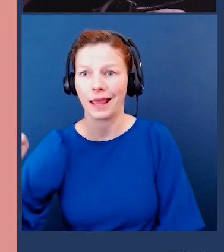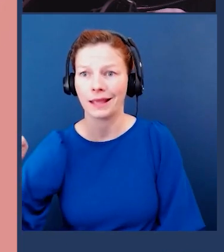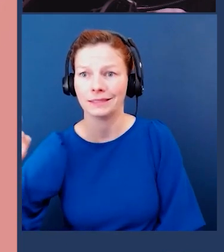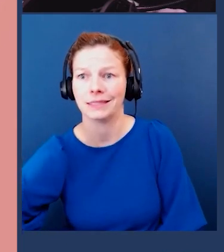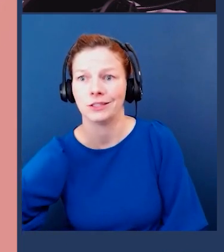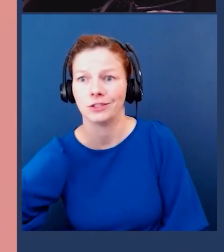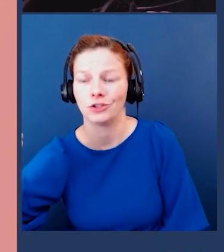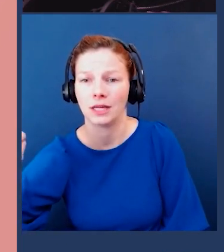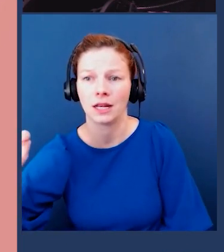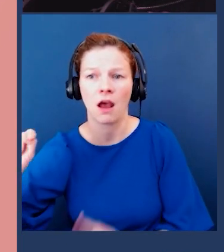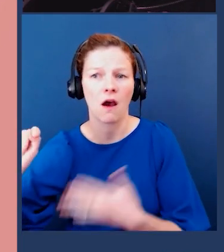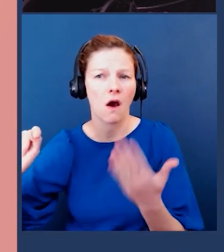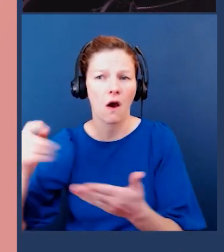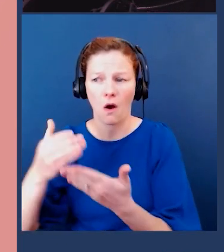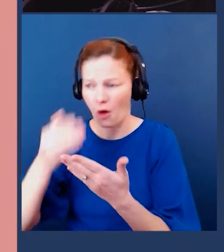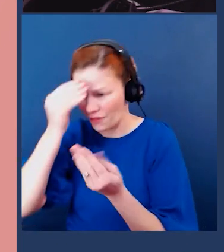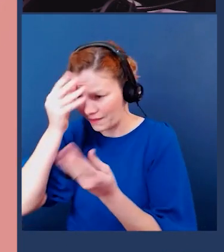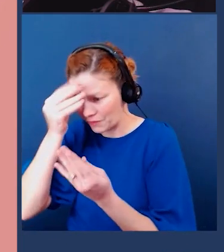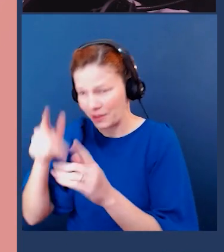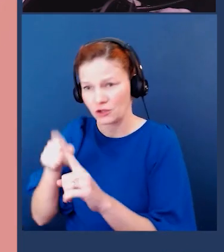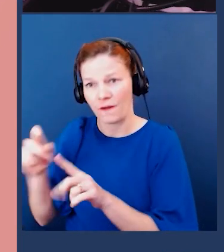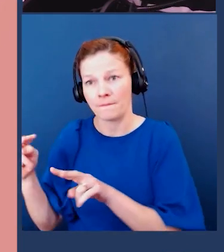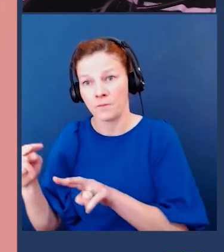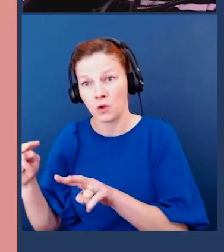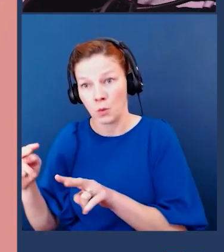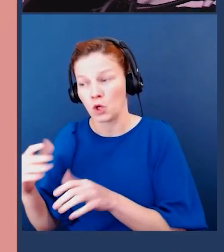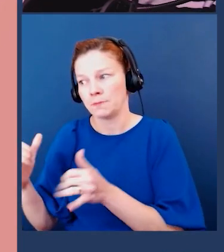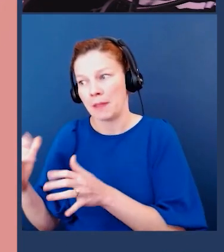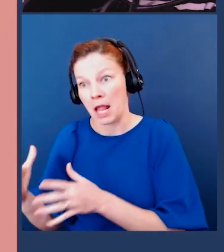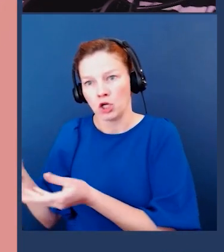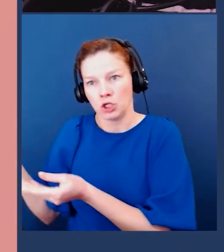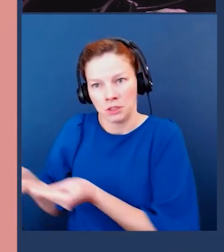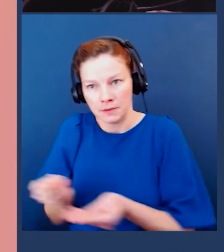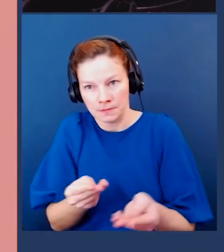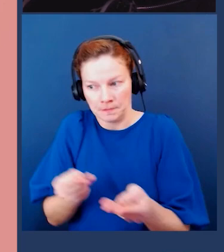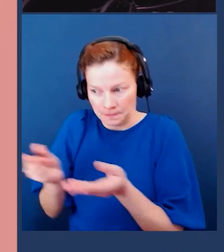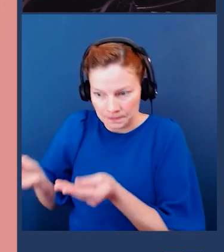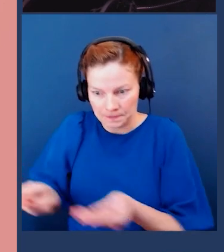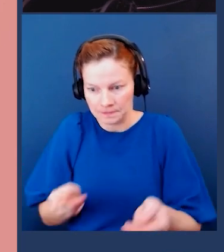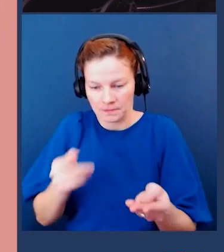from your players and viewers. To push it a little bit further just to give you an idea.